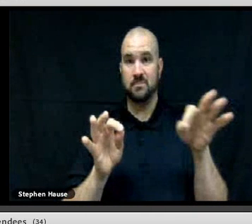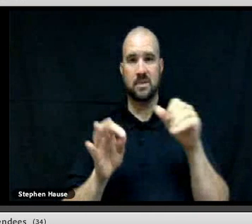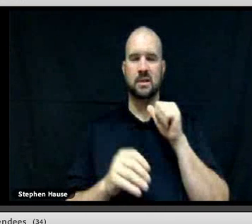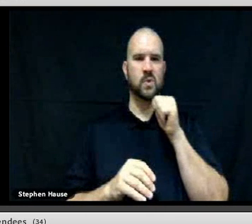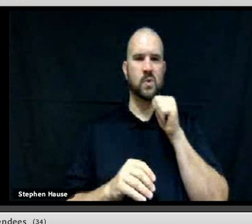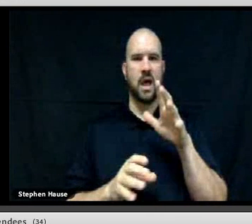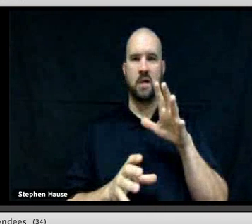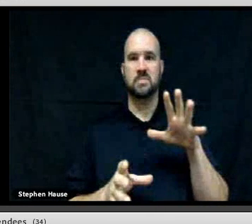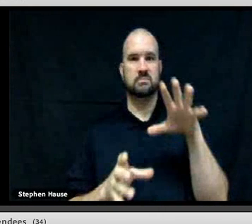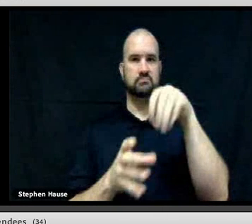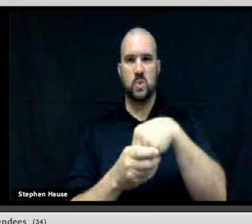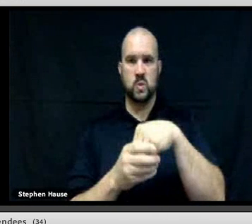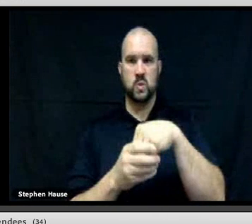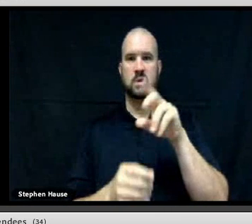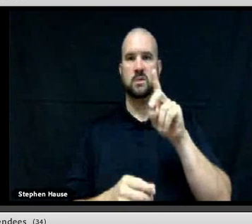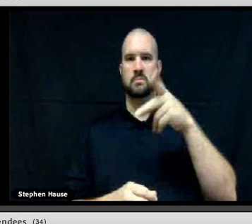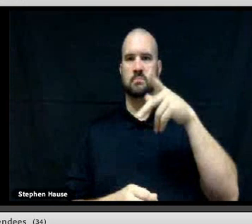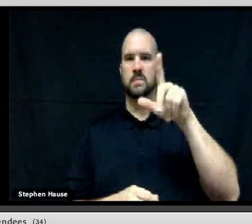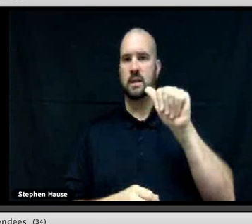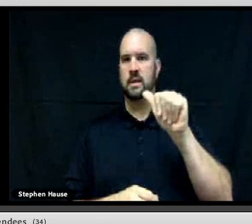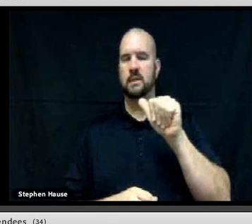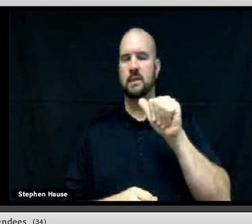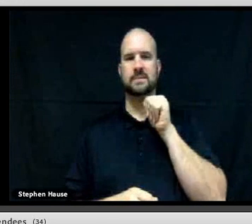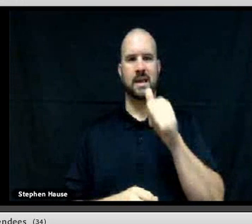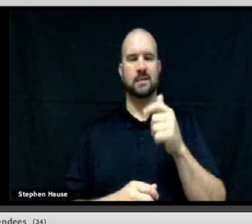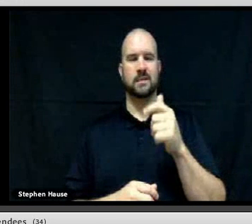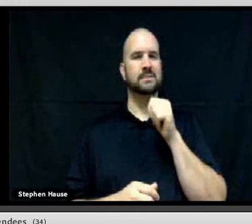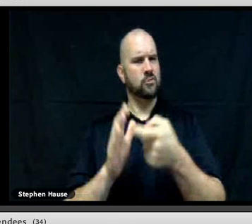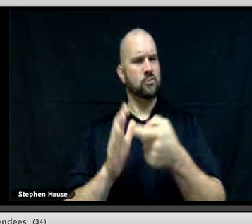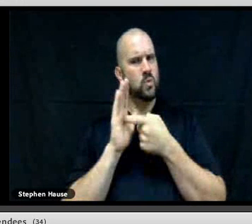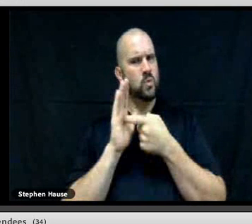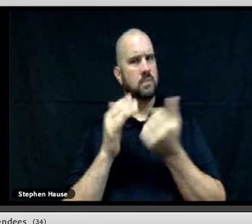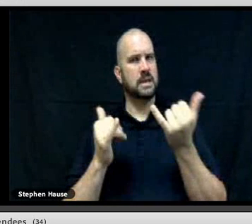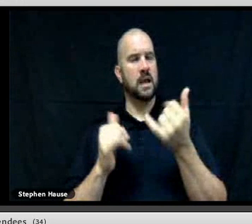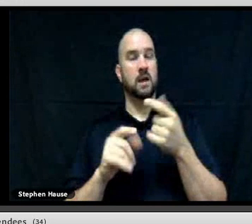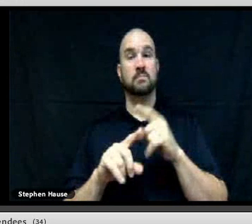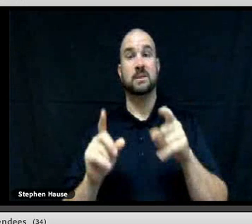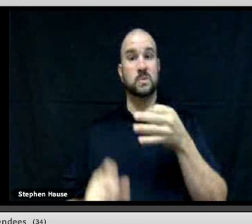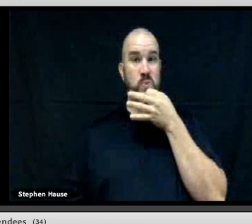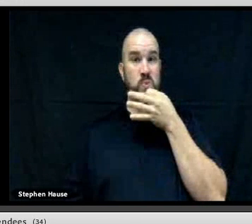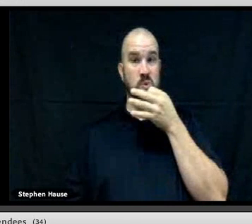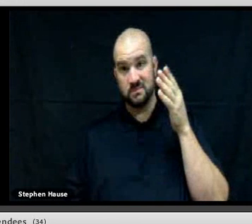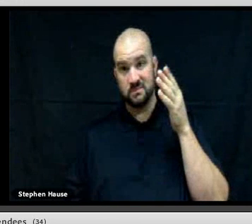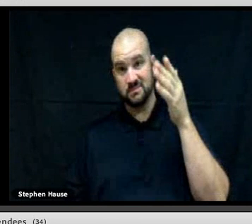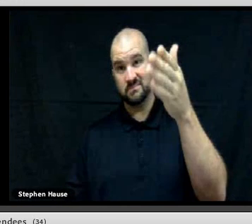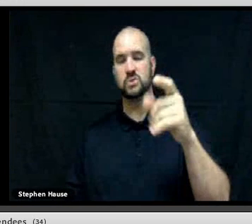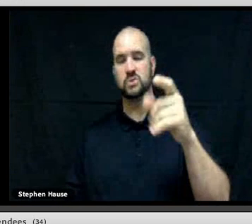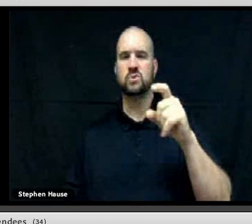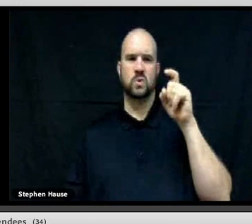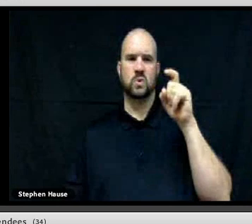but it will be at some point, um, so you -- it is something that you want to take into consideration sooner rather than later.